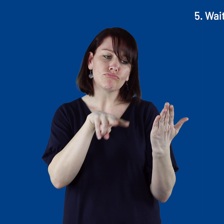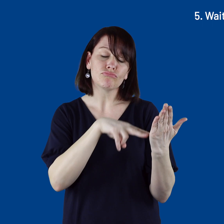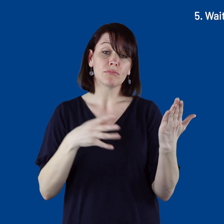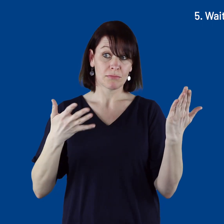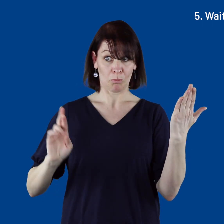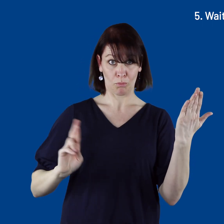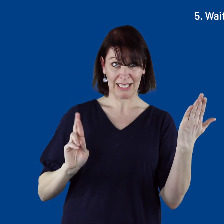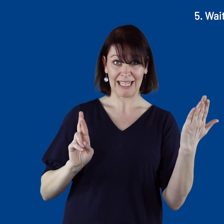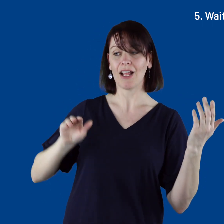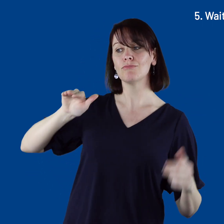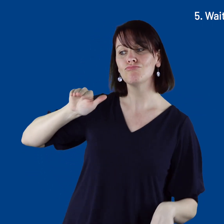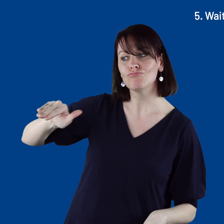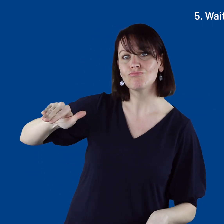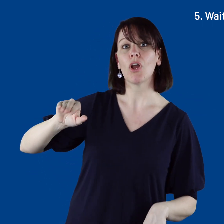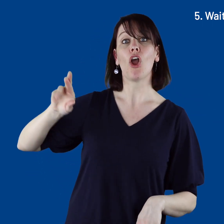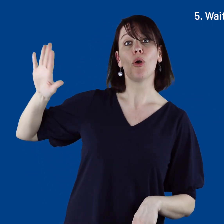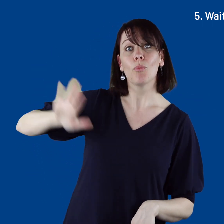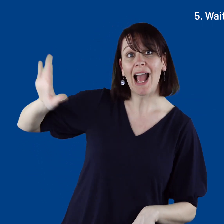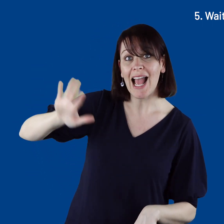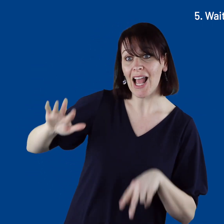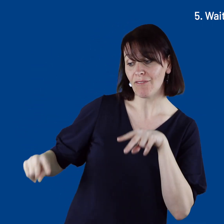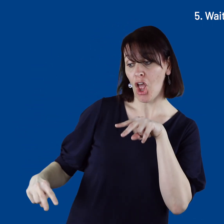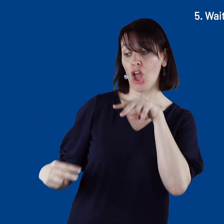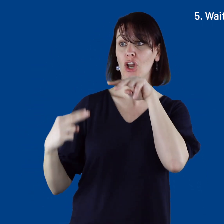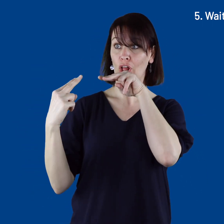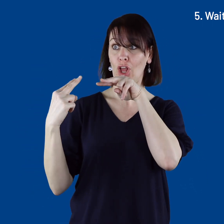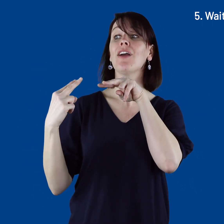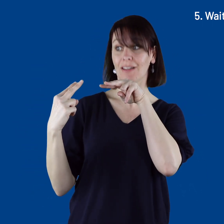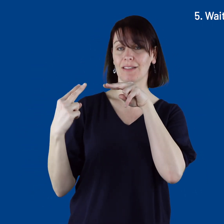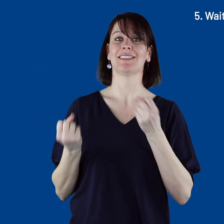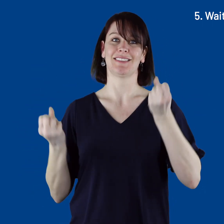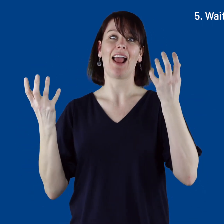and explore items such as a book before gaining their attention by tapping the child or waving.